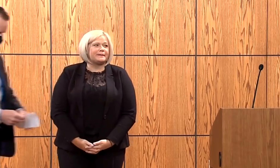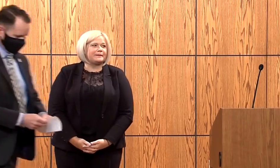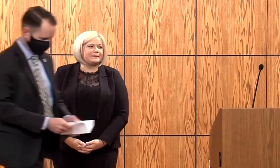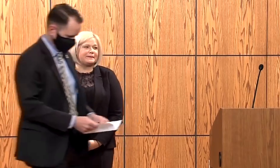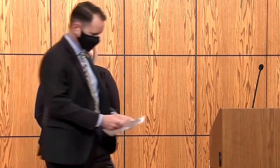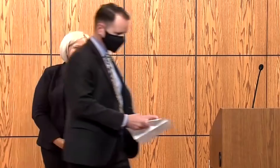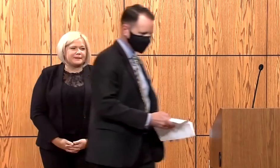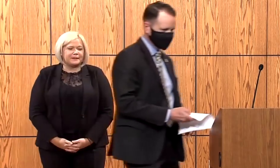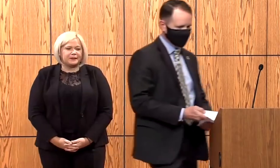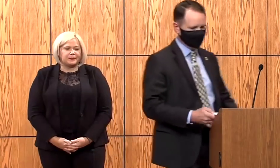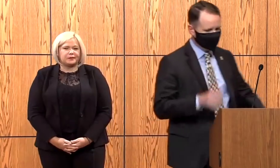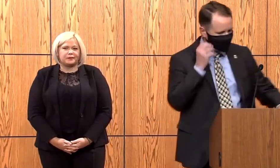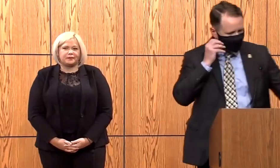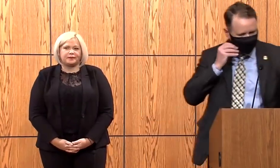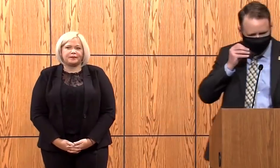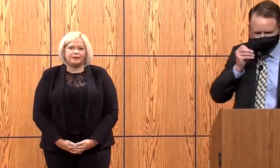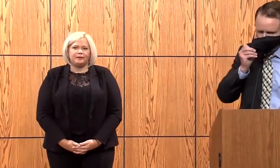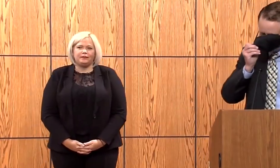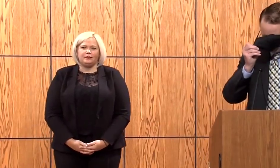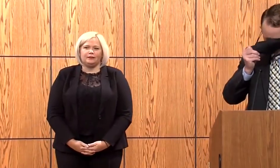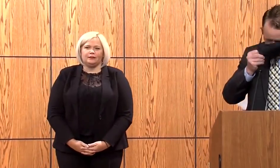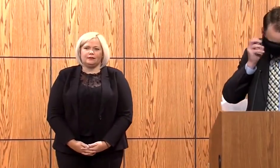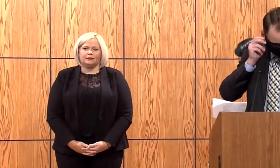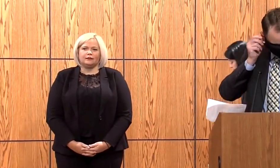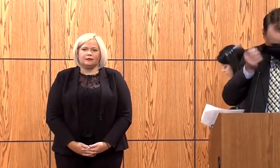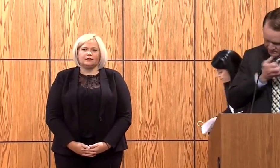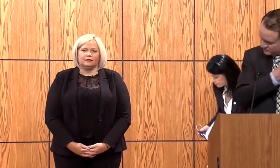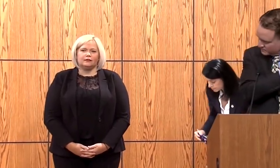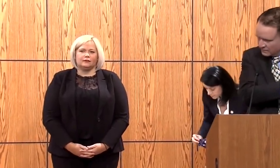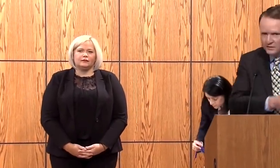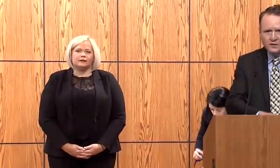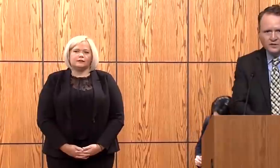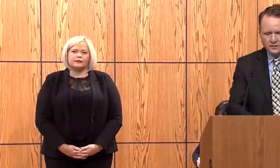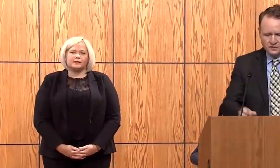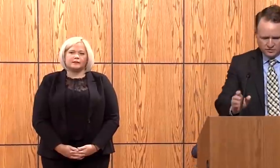AGENT ASSISTANT IN CHARGE, JOSH IS HERE AND WOULD LIKE TO BRING